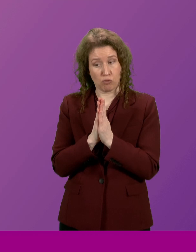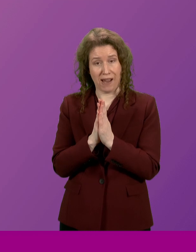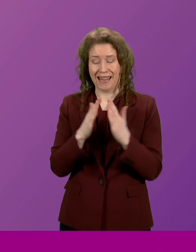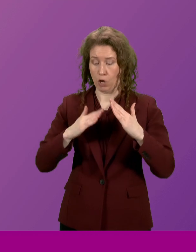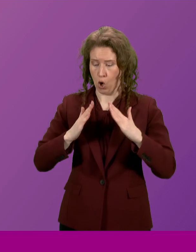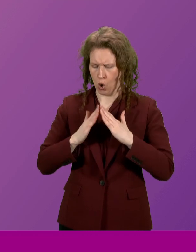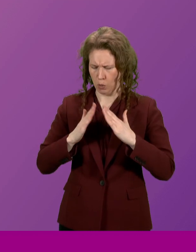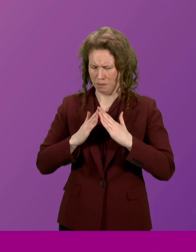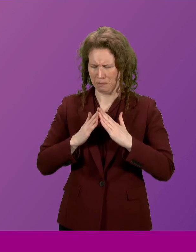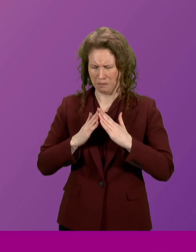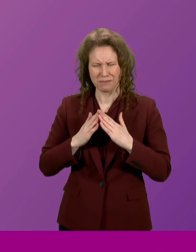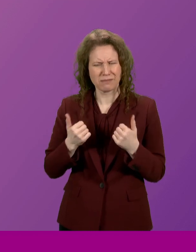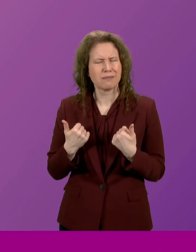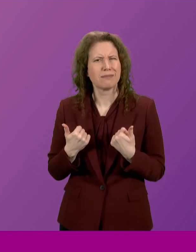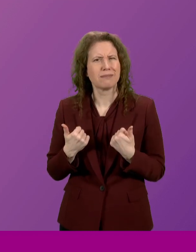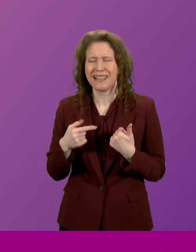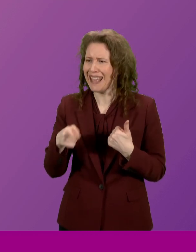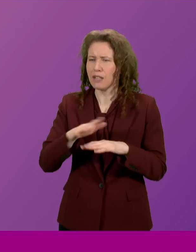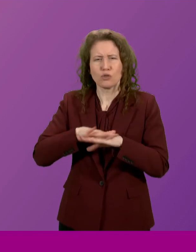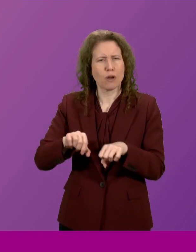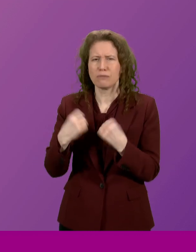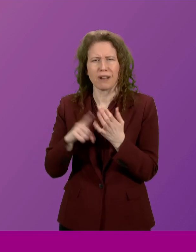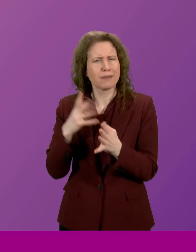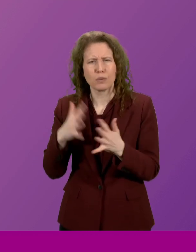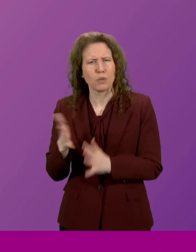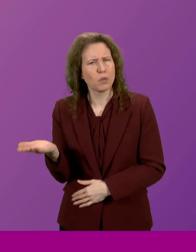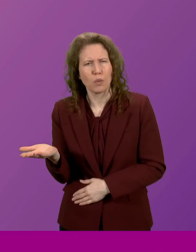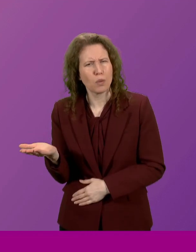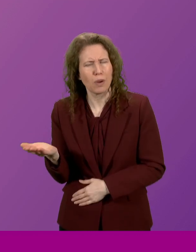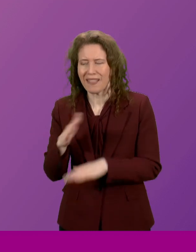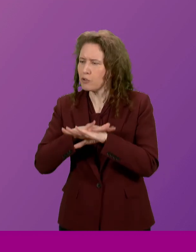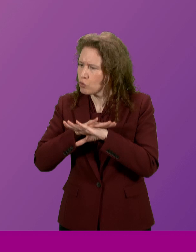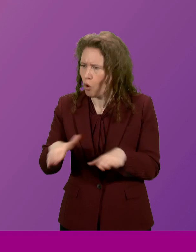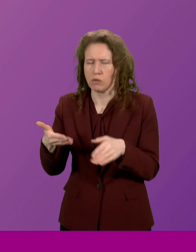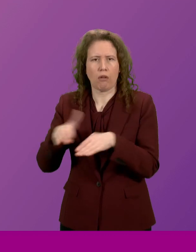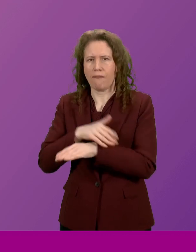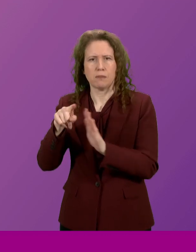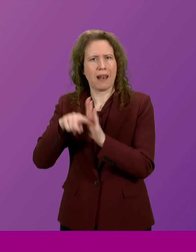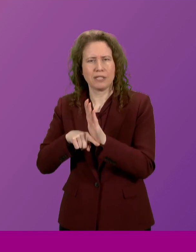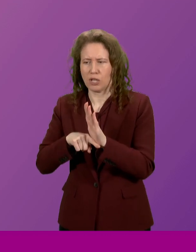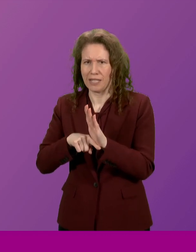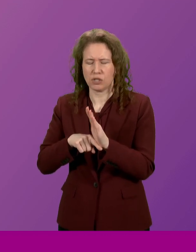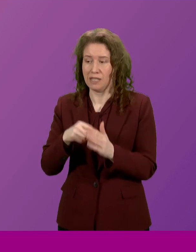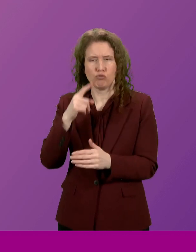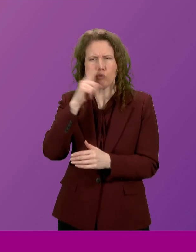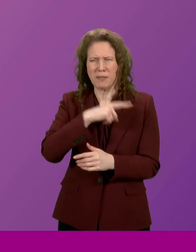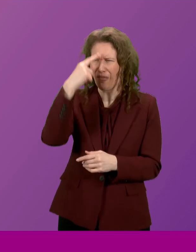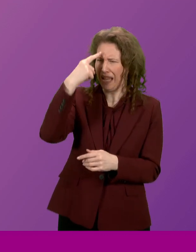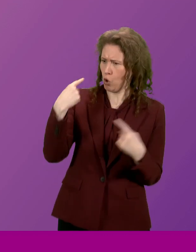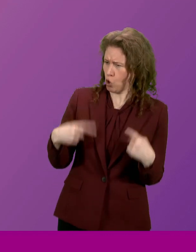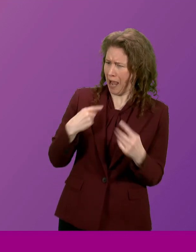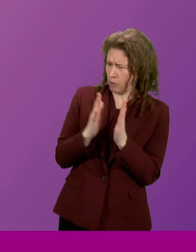is in any way contradicted or constrained by the legislation is just not correct.